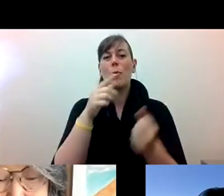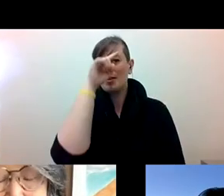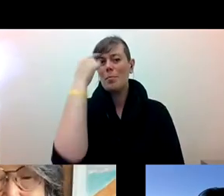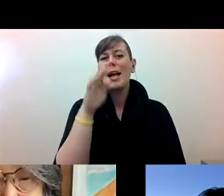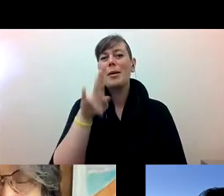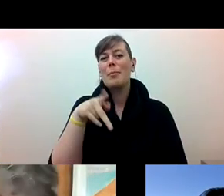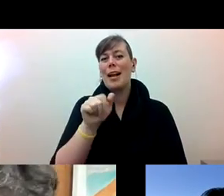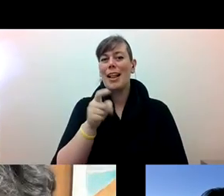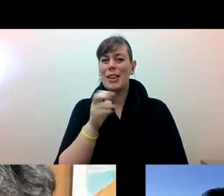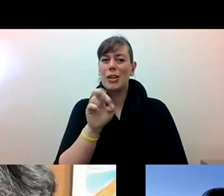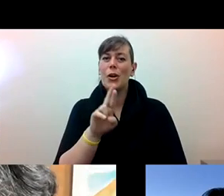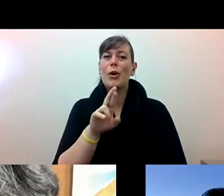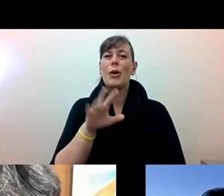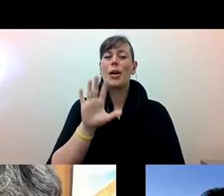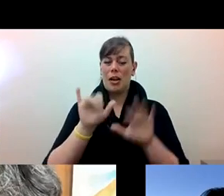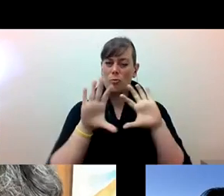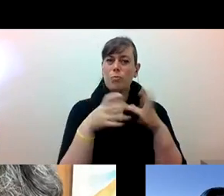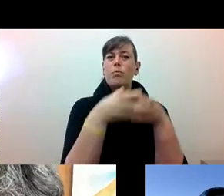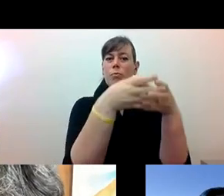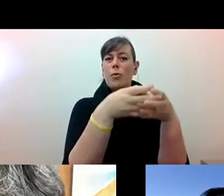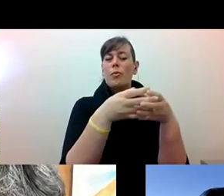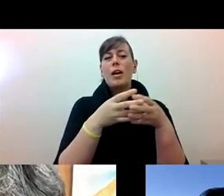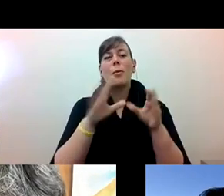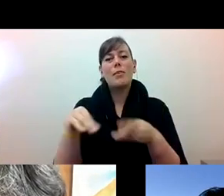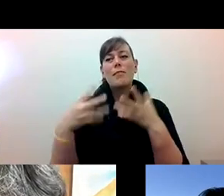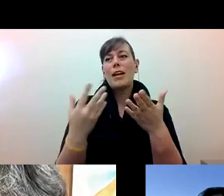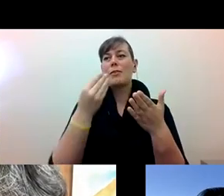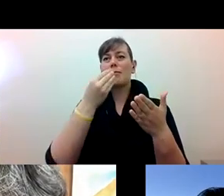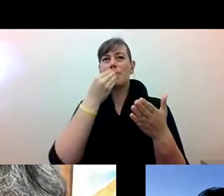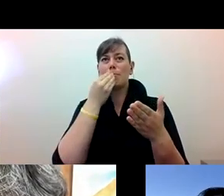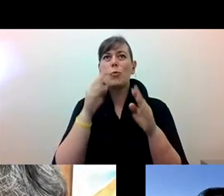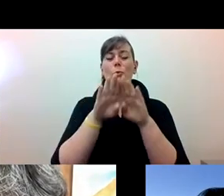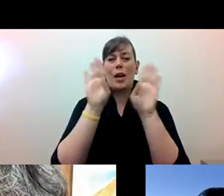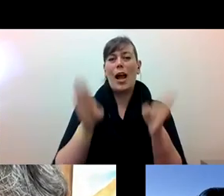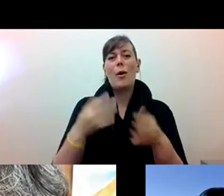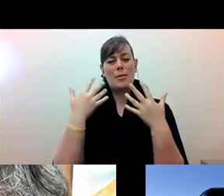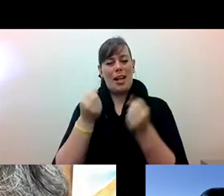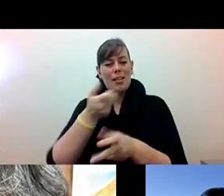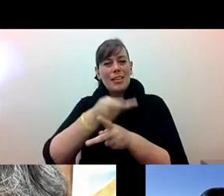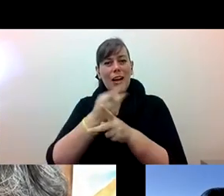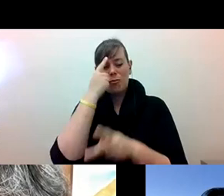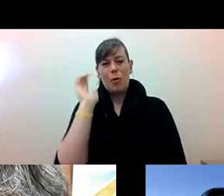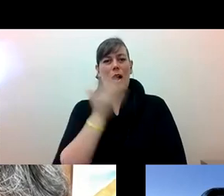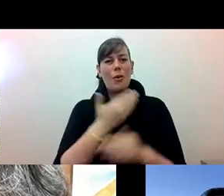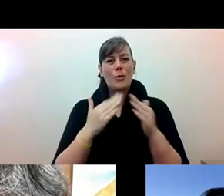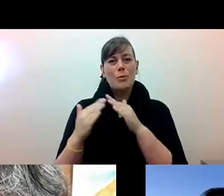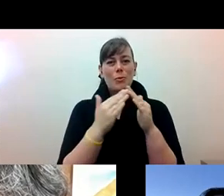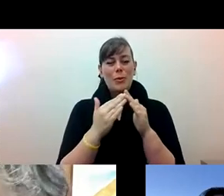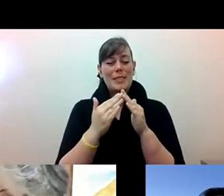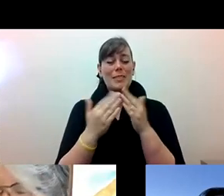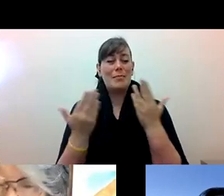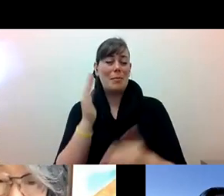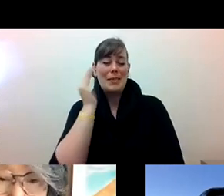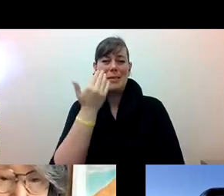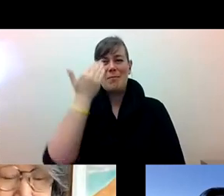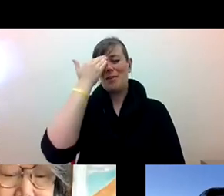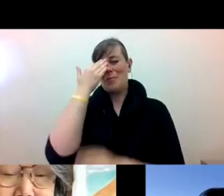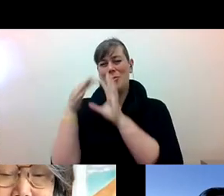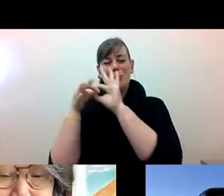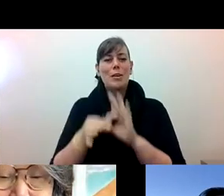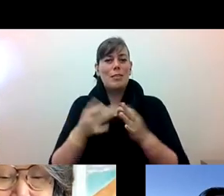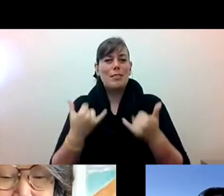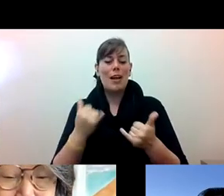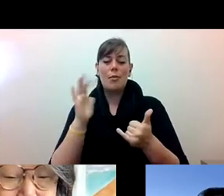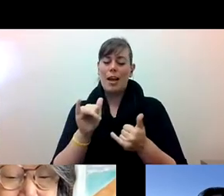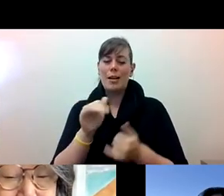Diane Fujino: getting food and housing and healthcare, I mean, into our communities, I mean this may all sound familiar in ways and this type of mutual aid that people were doing